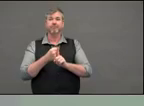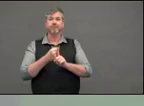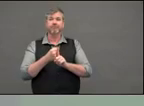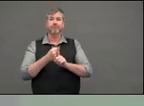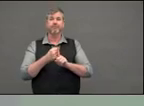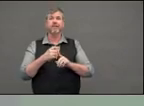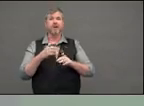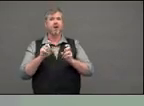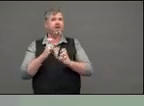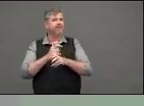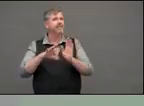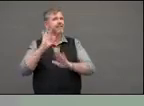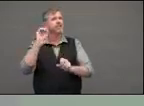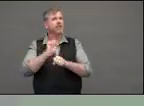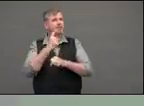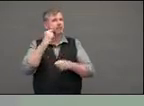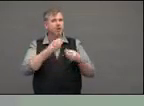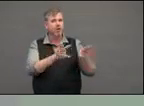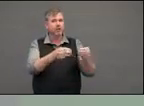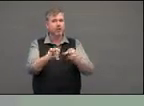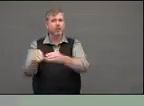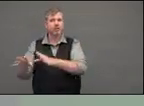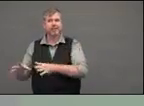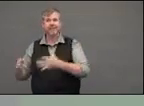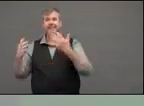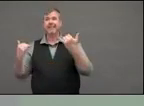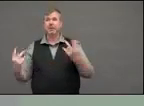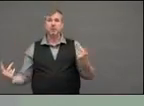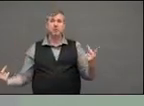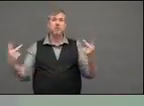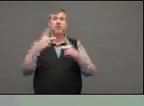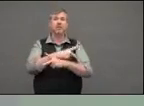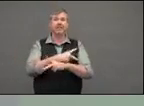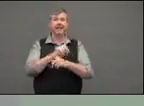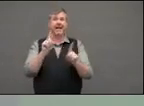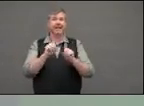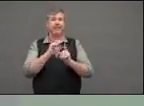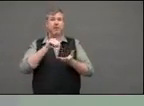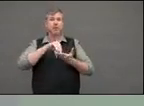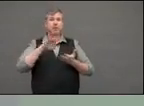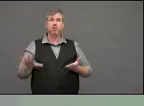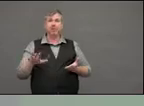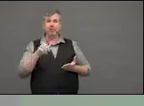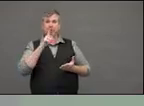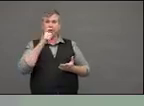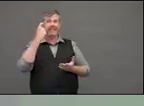um so i honestly don't know how